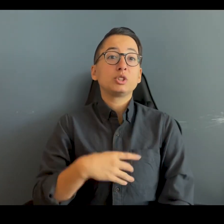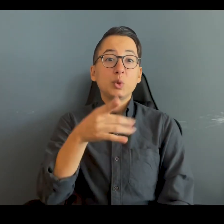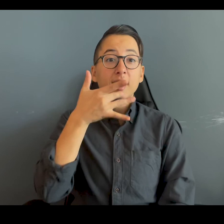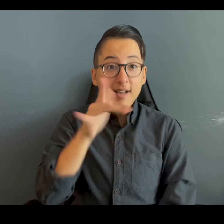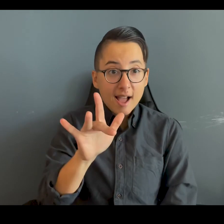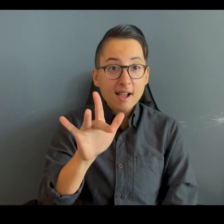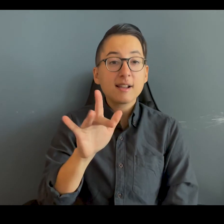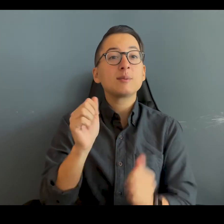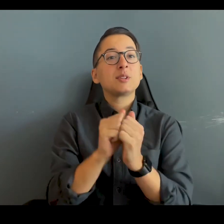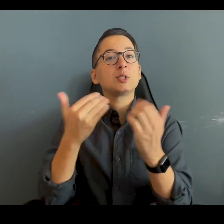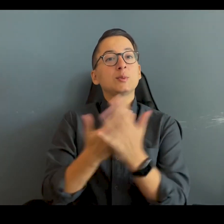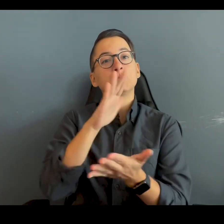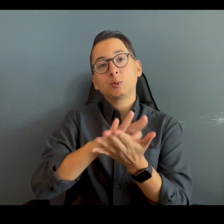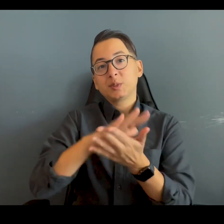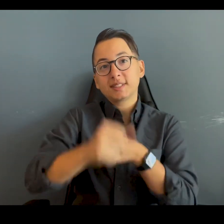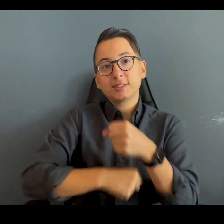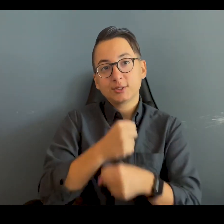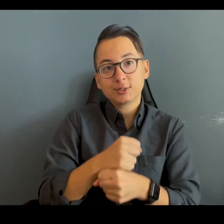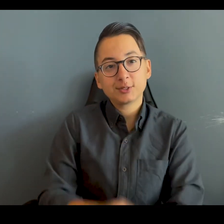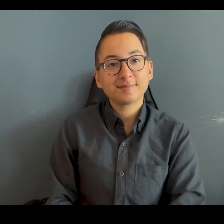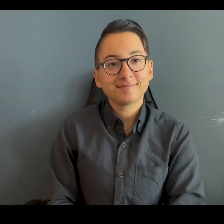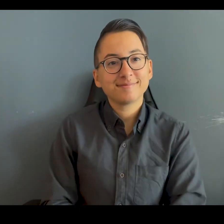We wish you good luck with the new school year!